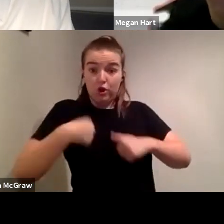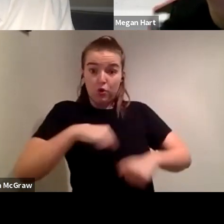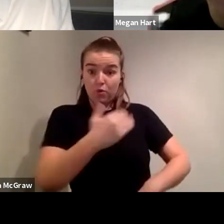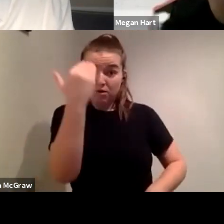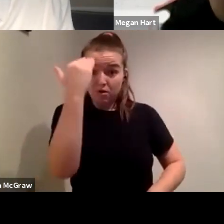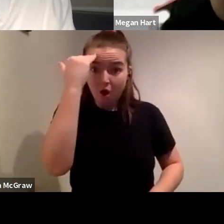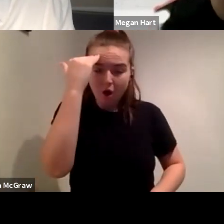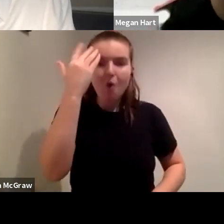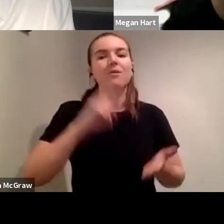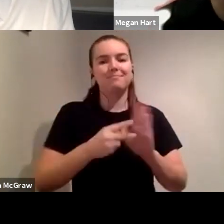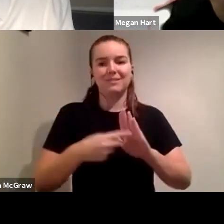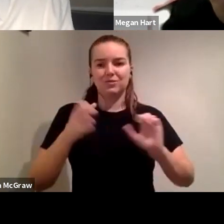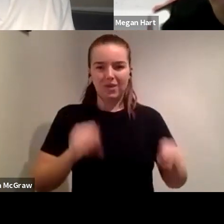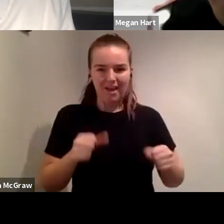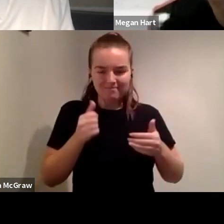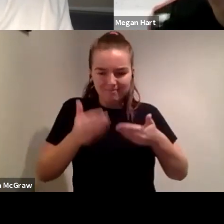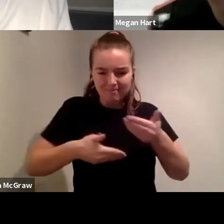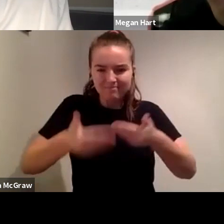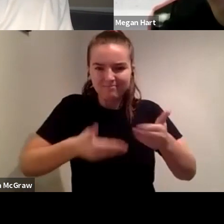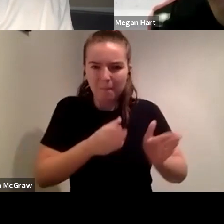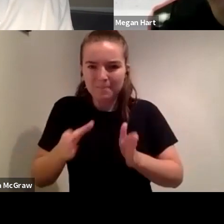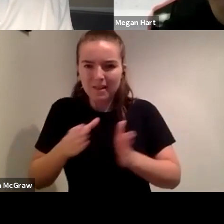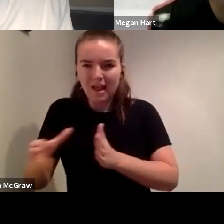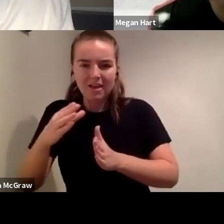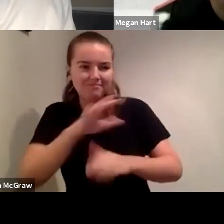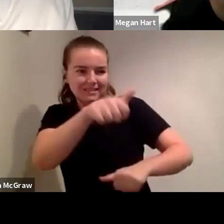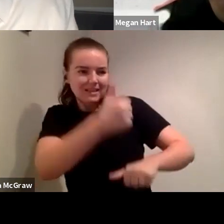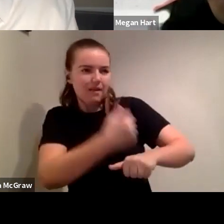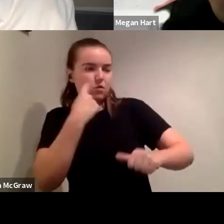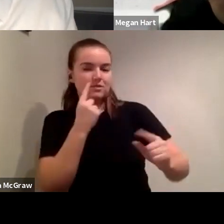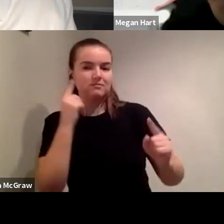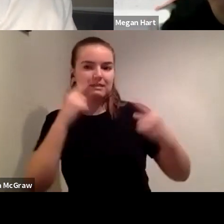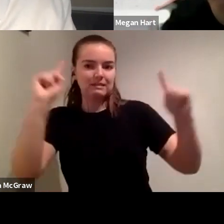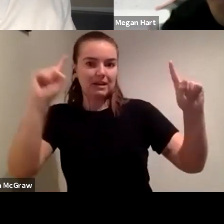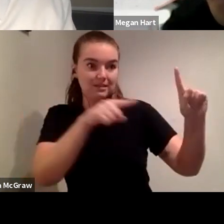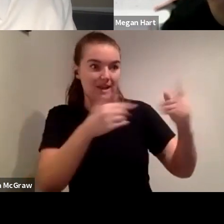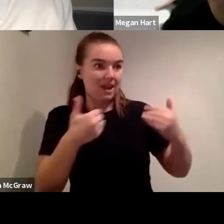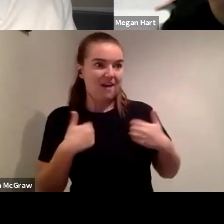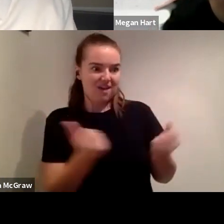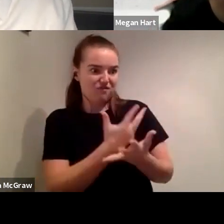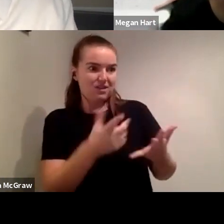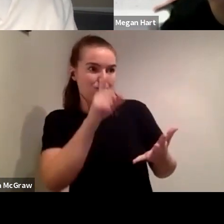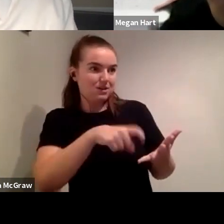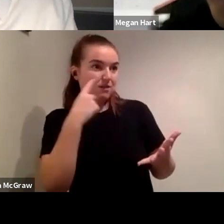We too we try to find out up front. Right off the back.